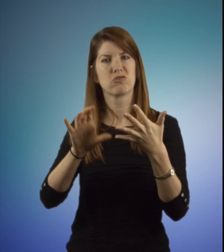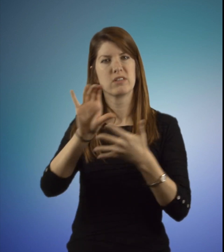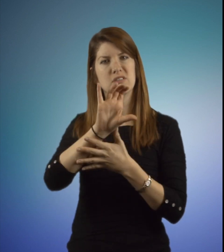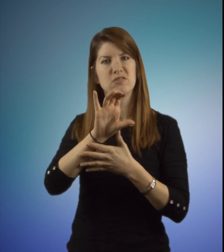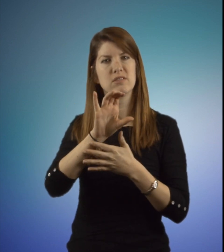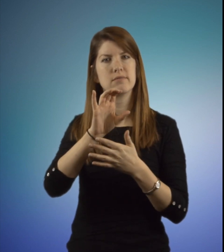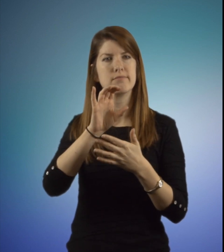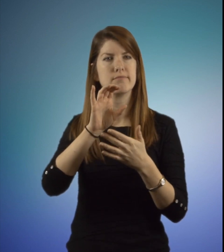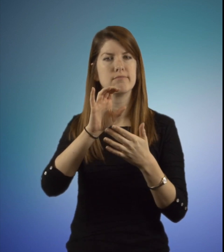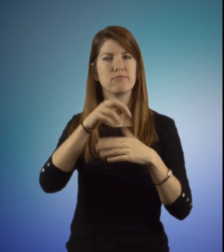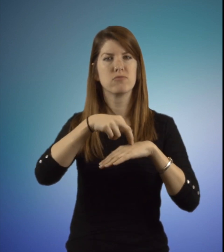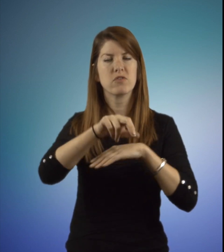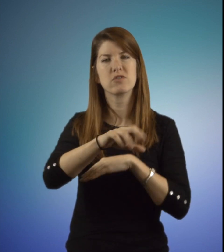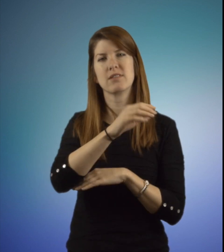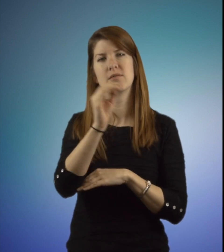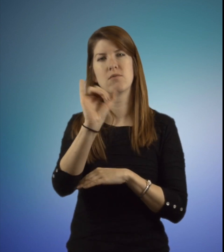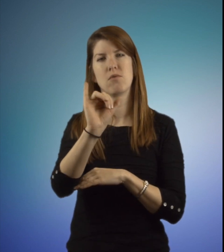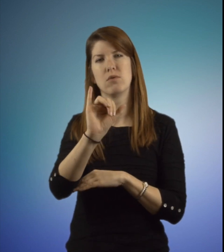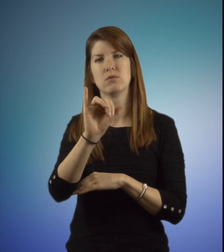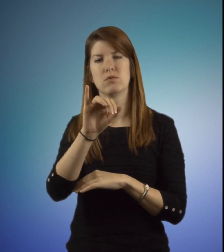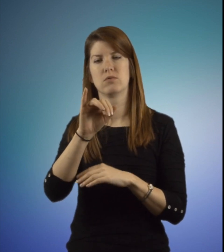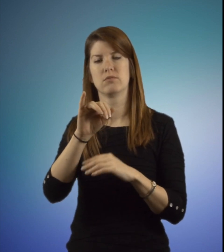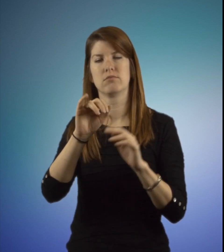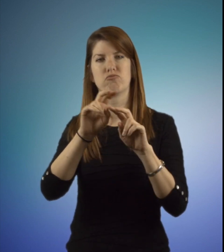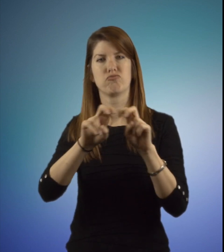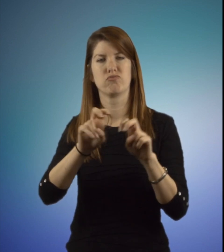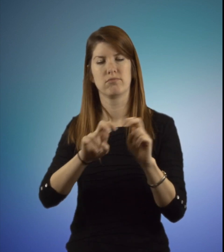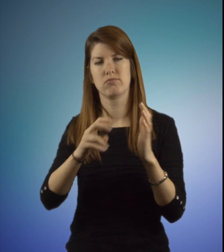Informal reading inventories also fall in that category.